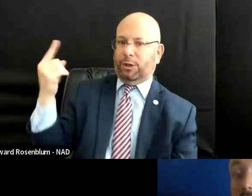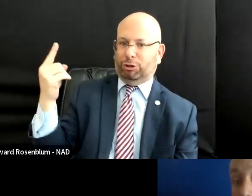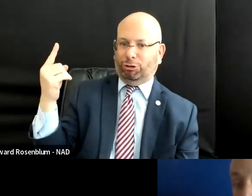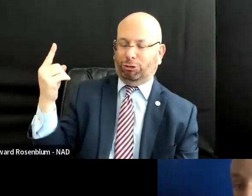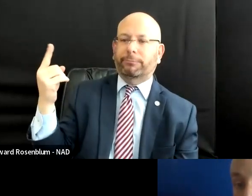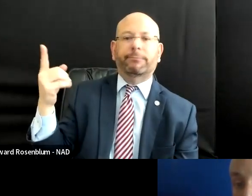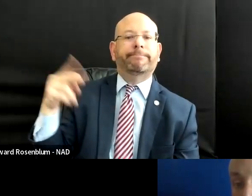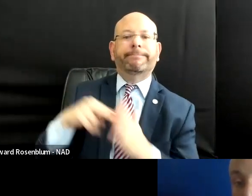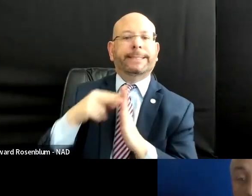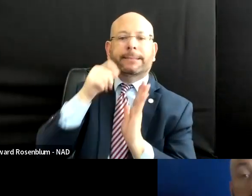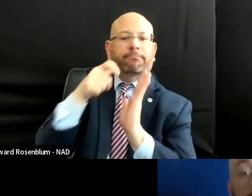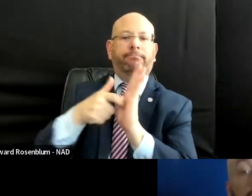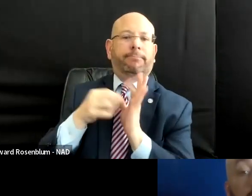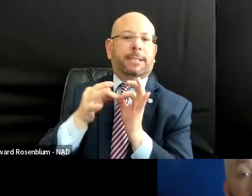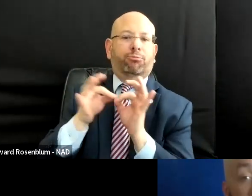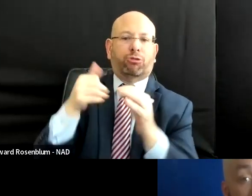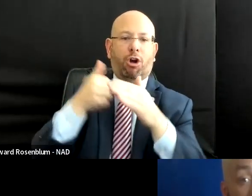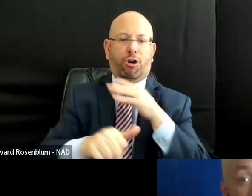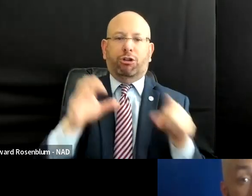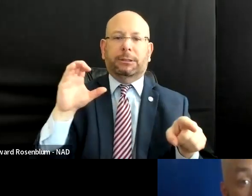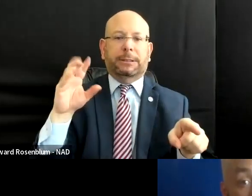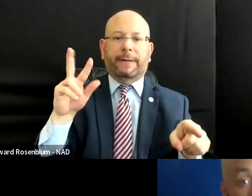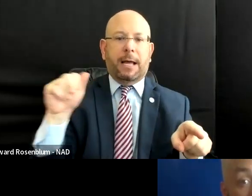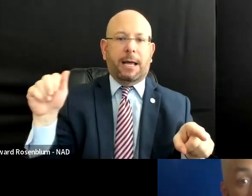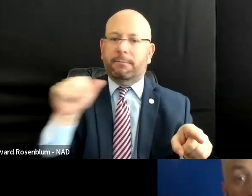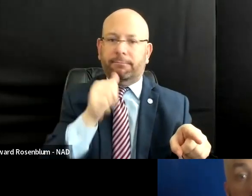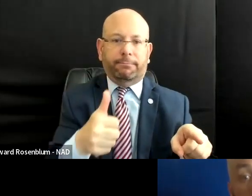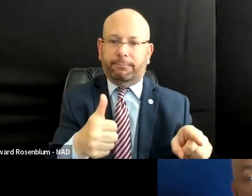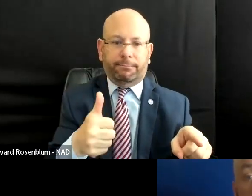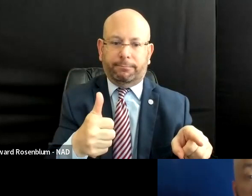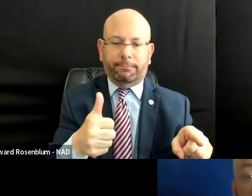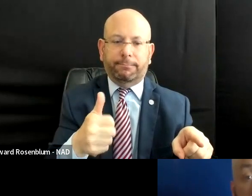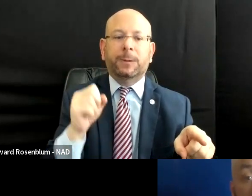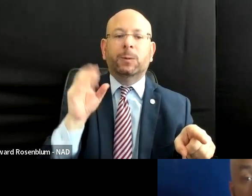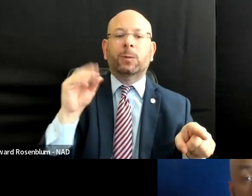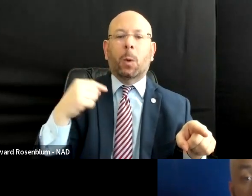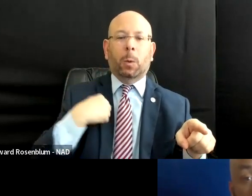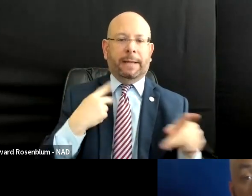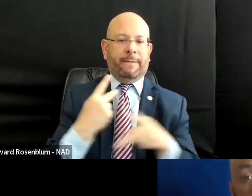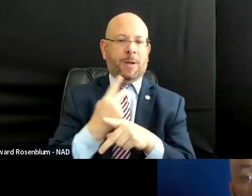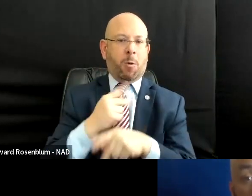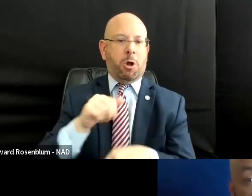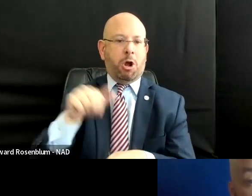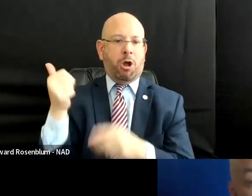all Internet captioning issues. The first time they show a movie on the Internet that was not on the